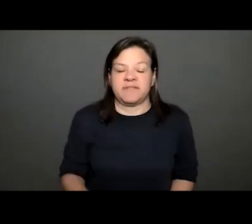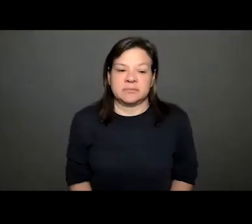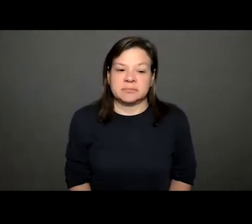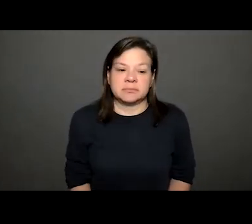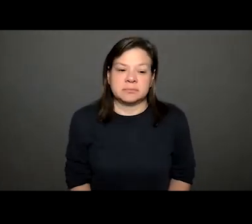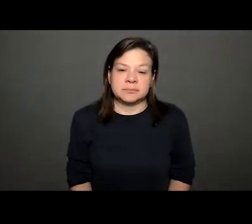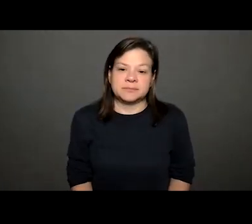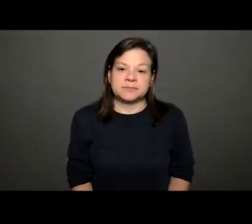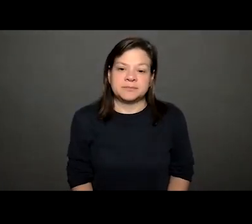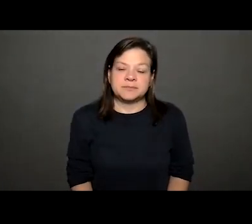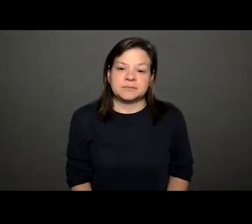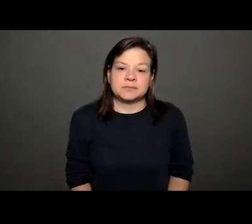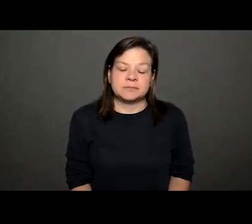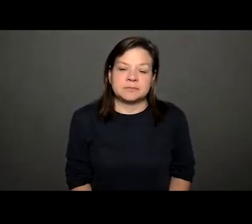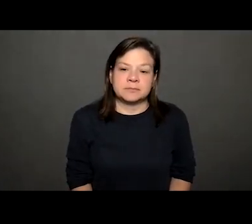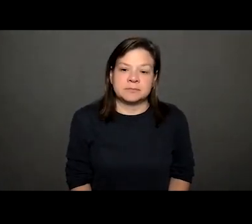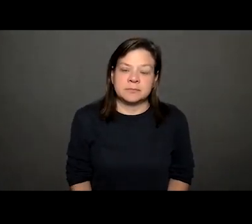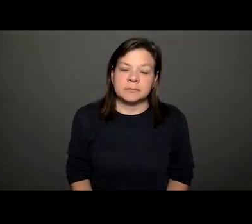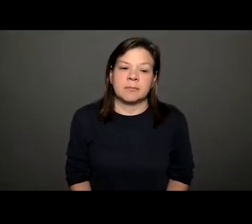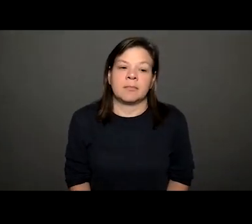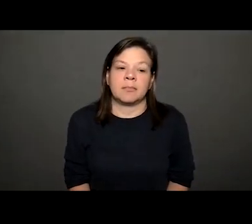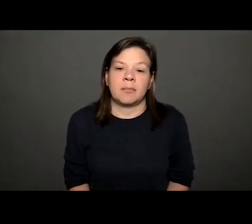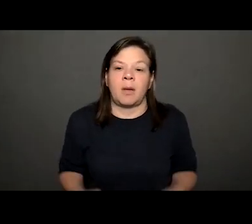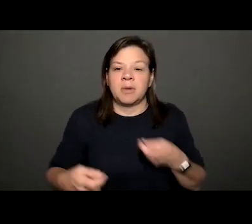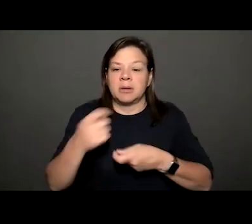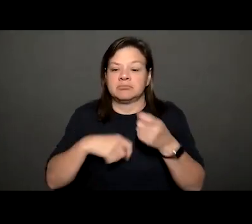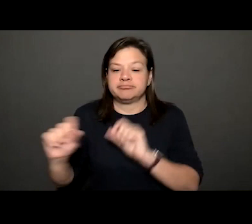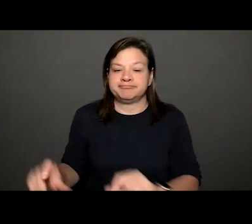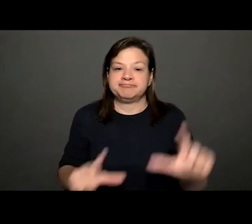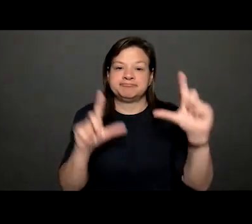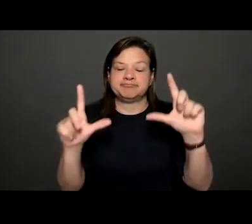I HAVE VS CODE OPEN RIGHT NOW WITH THE HubSpot CLI